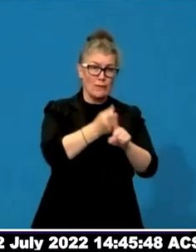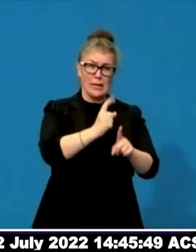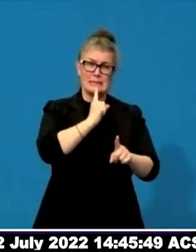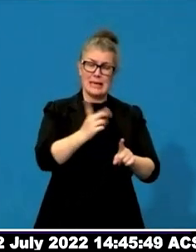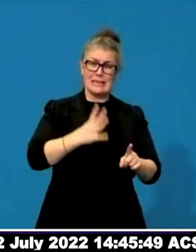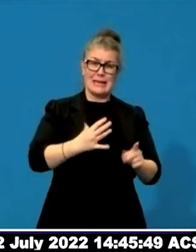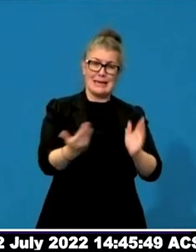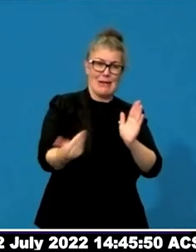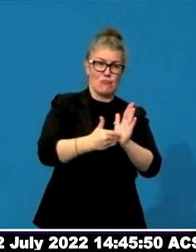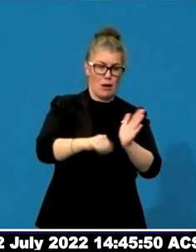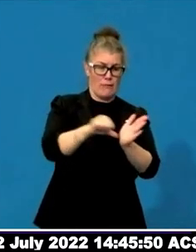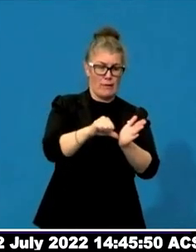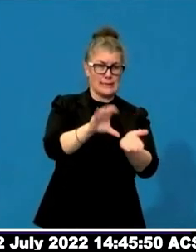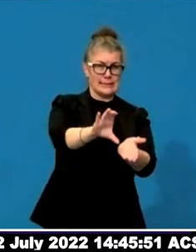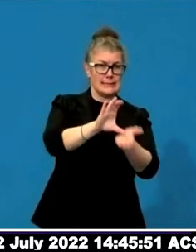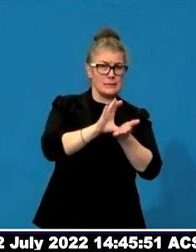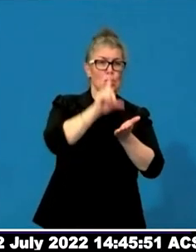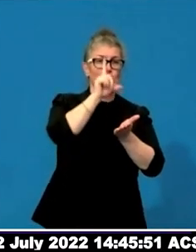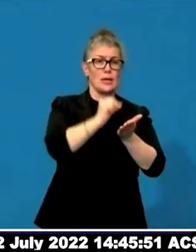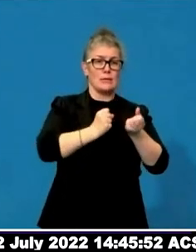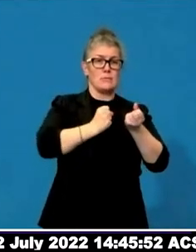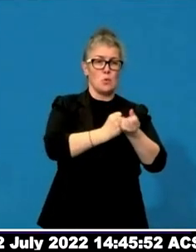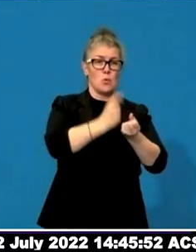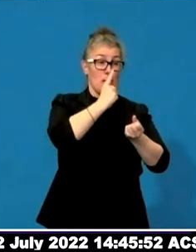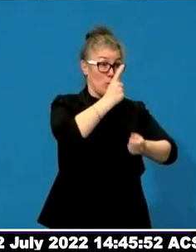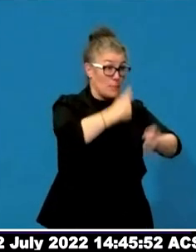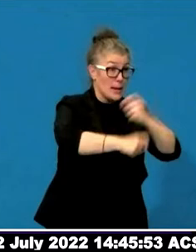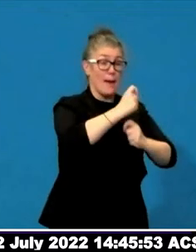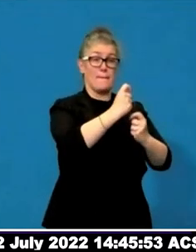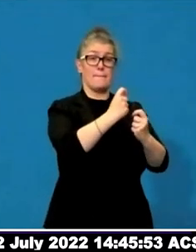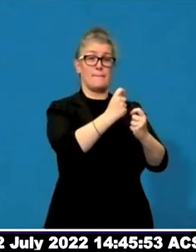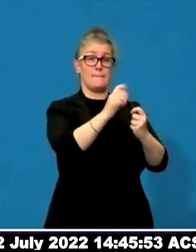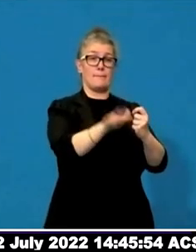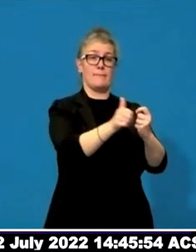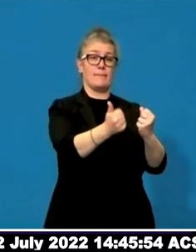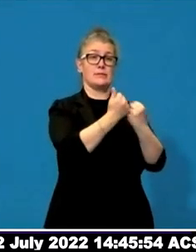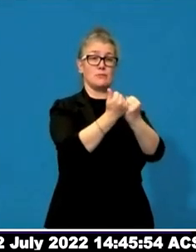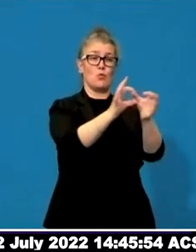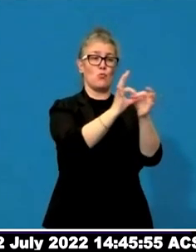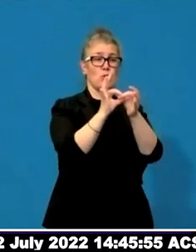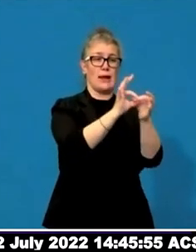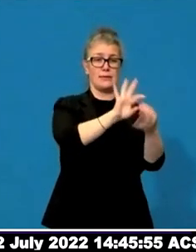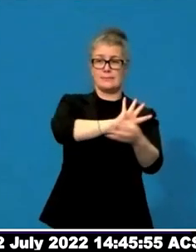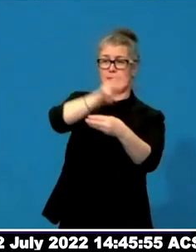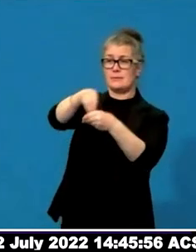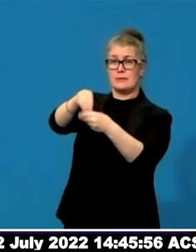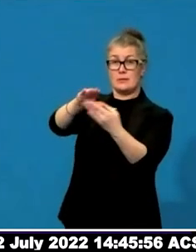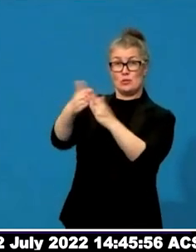to assist people becoming support coordinators in those communities; is that correct?